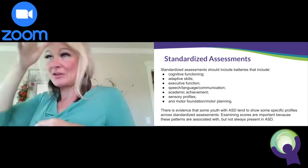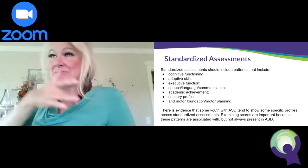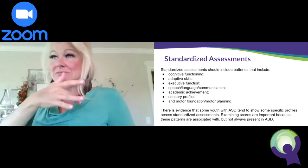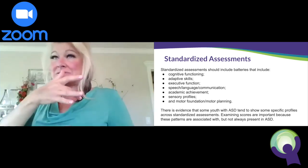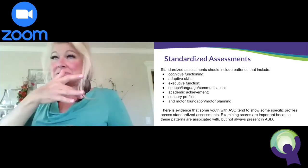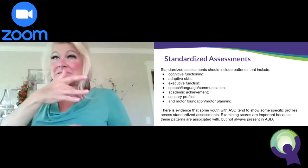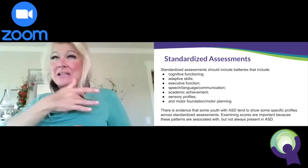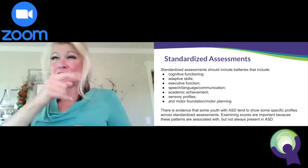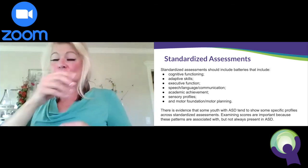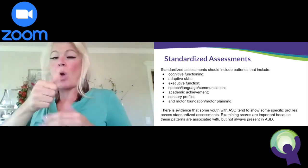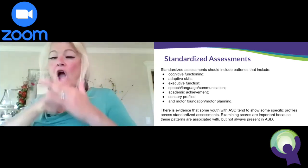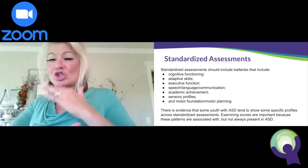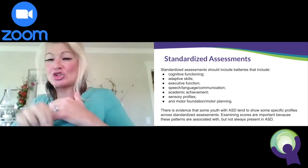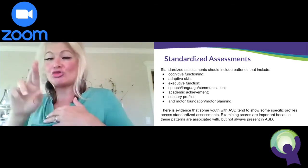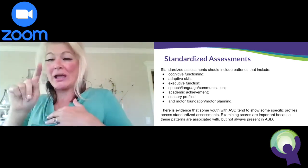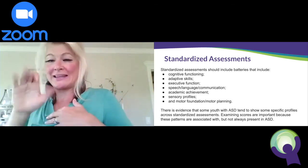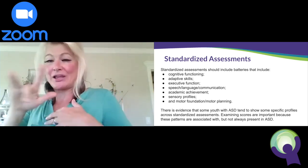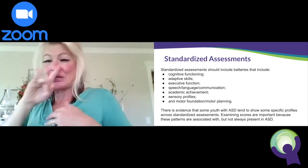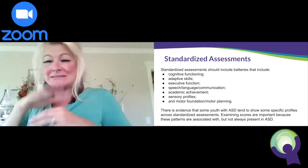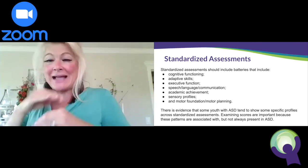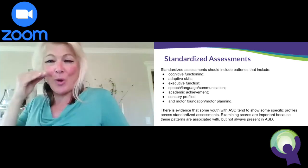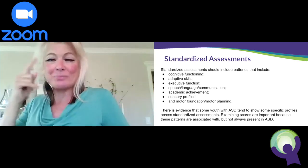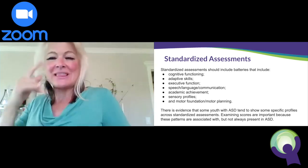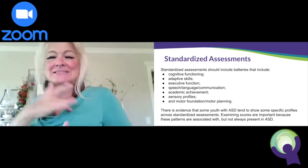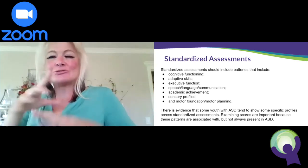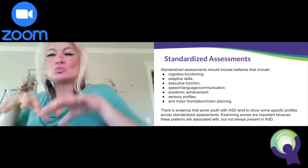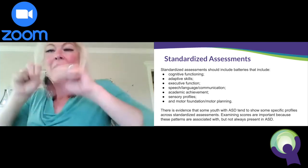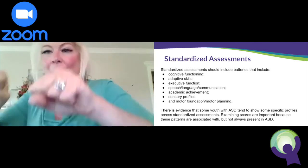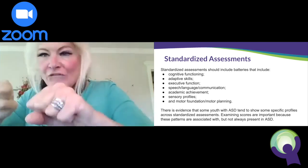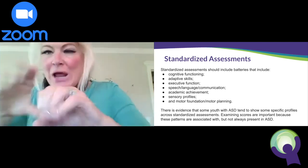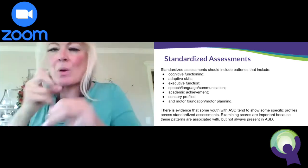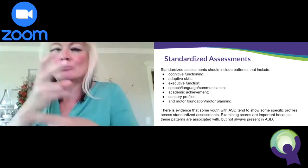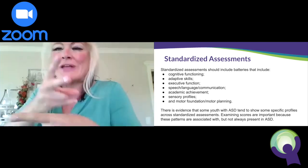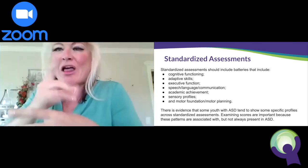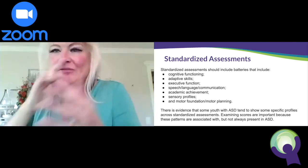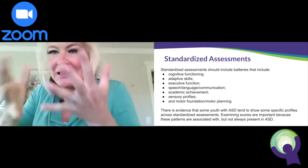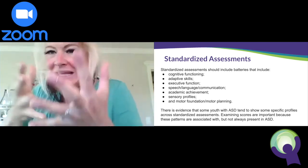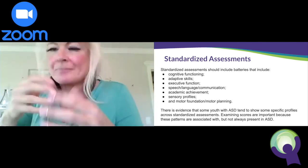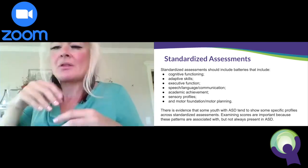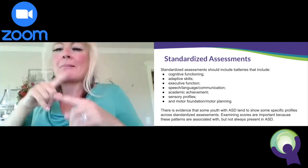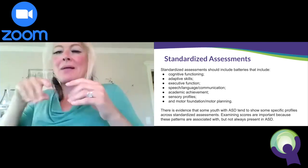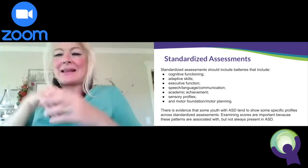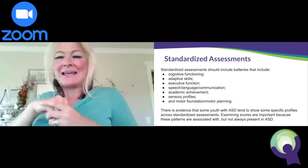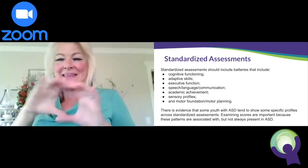and a lot of parents tend to really underrate what they're doing at home and how